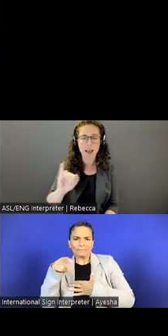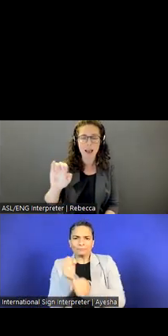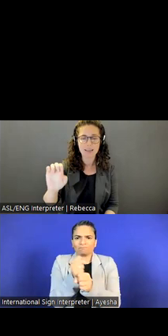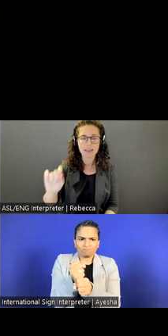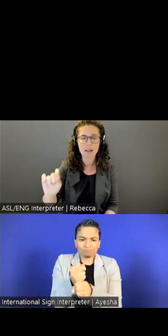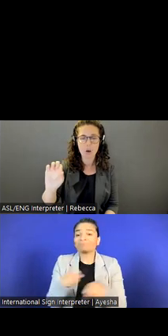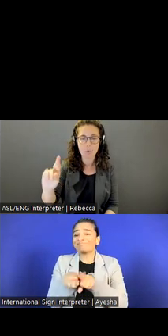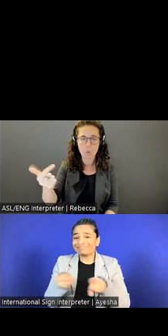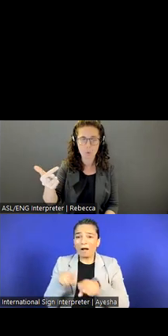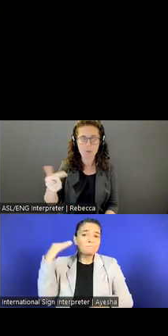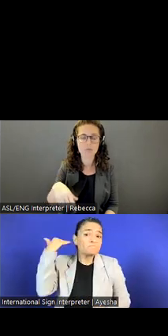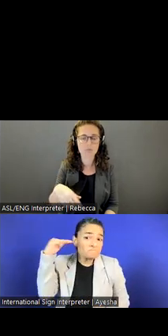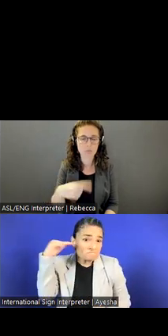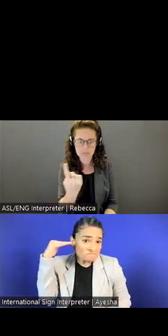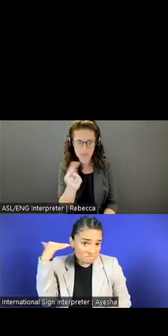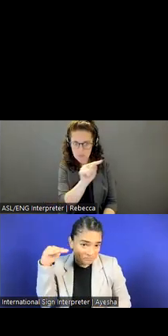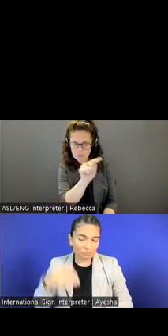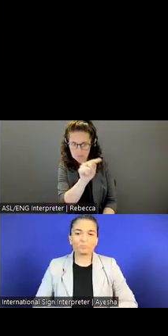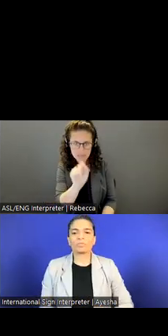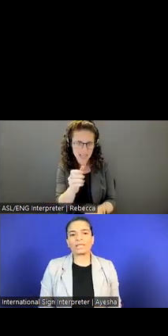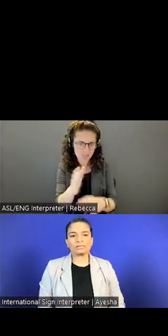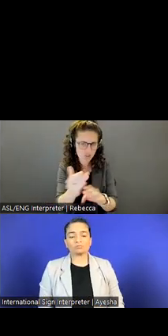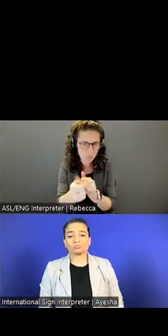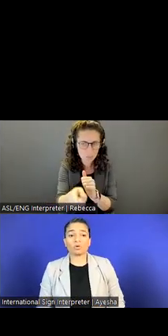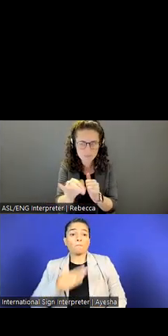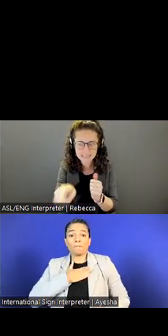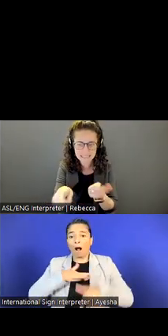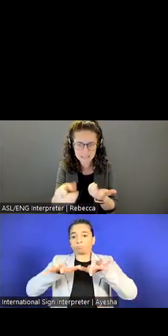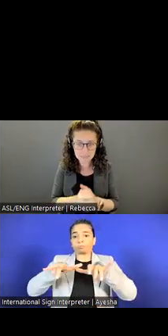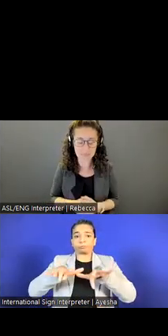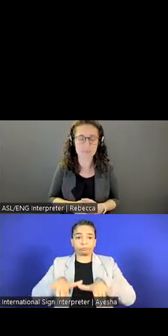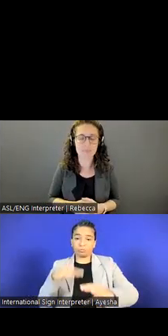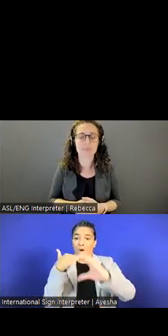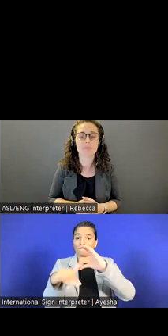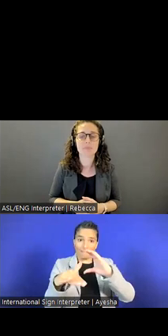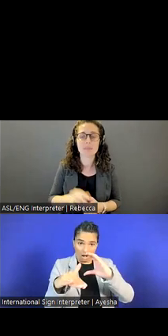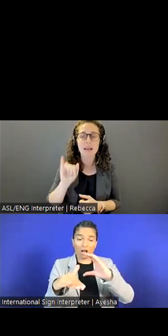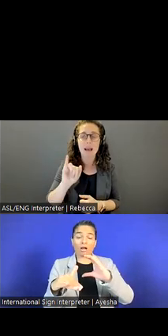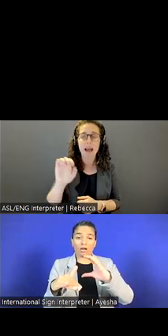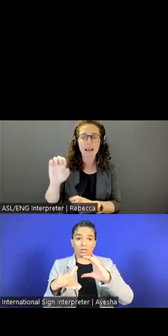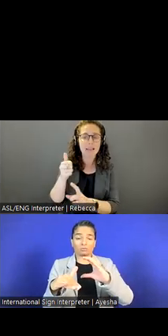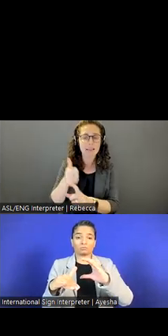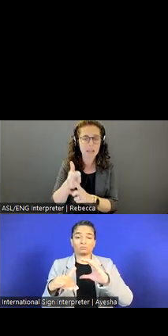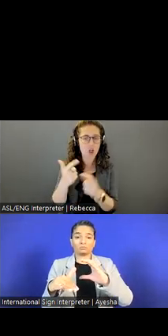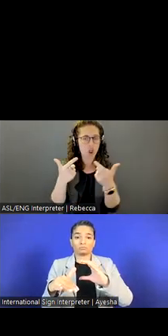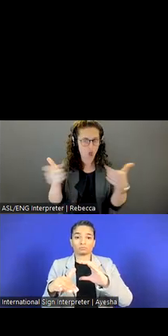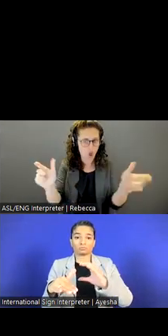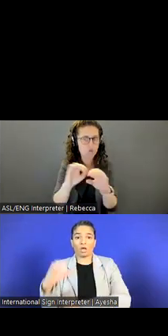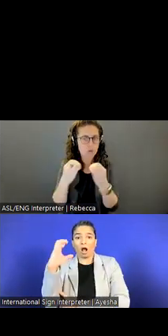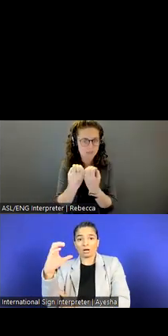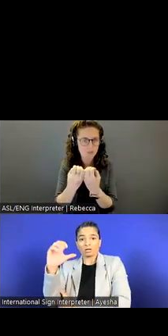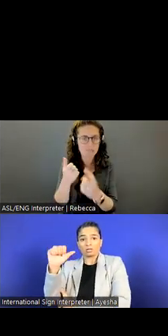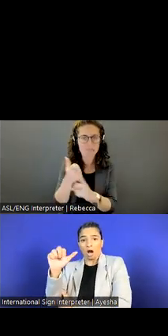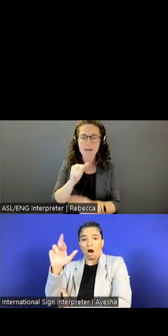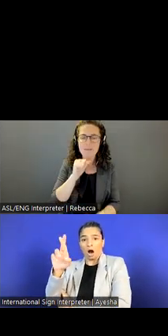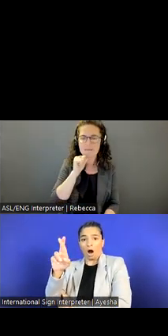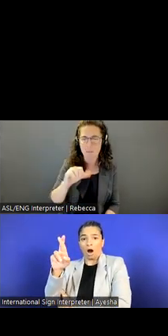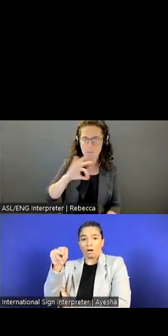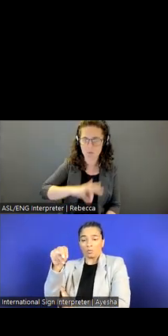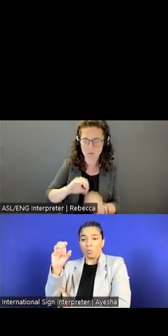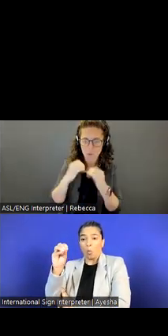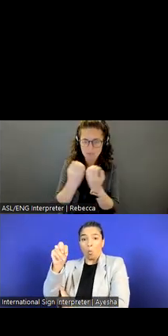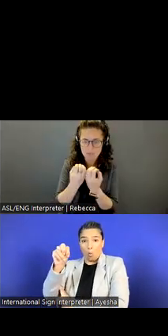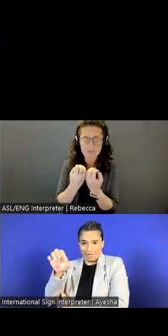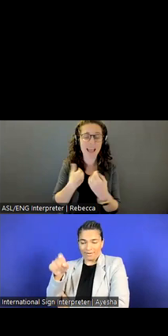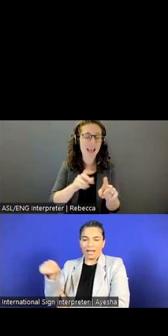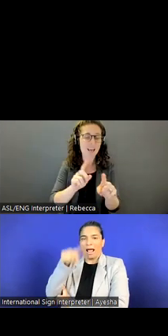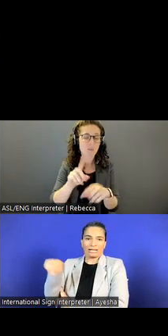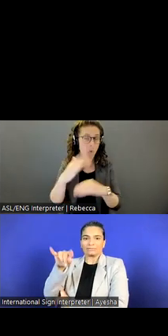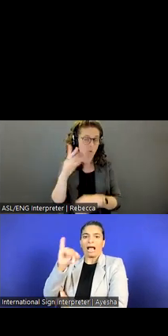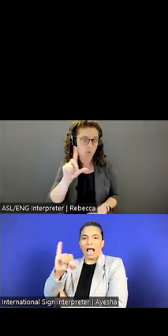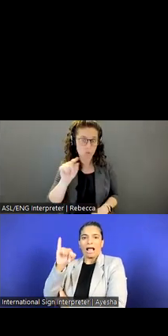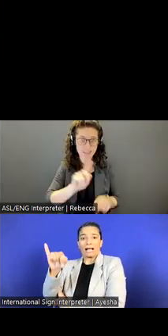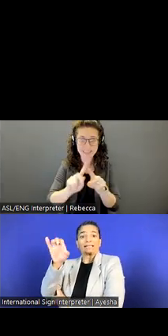Iie is a large nonprofit with a global presence of over 20 offices throughout the world.